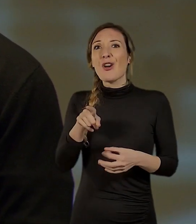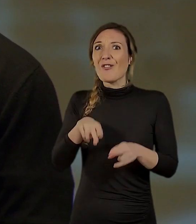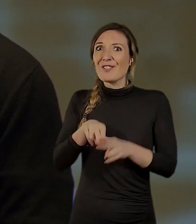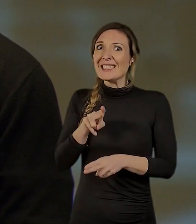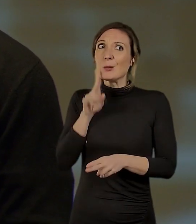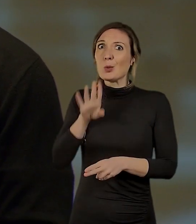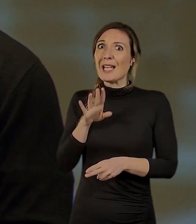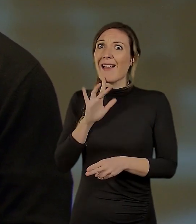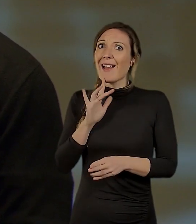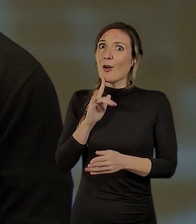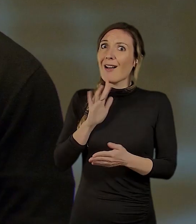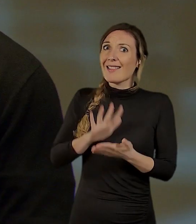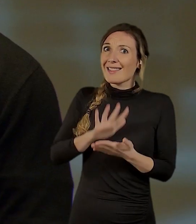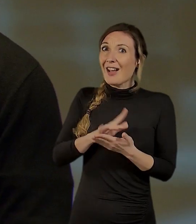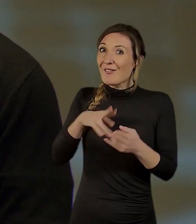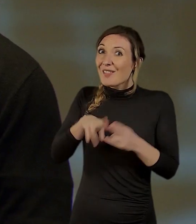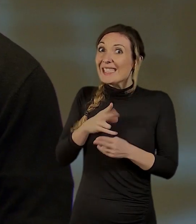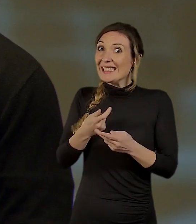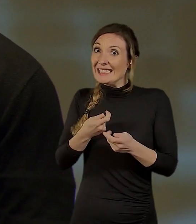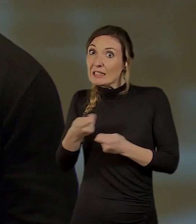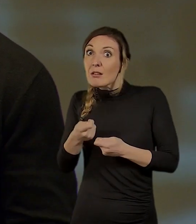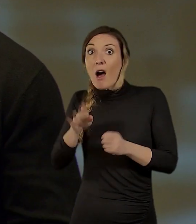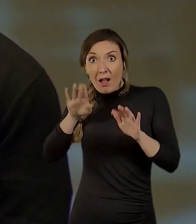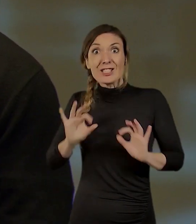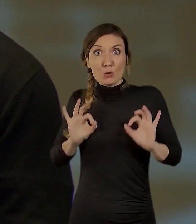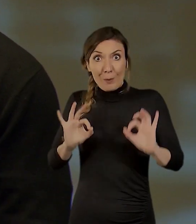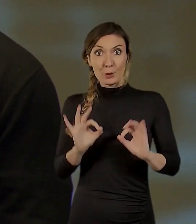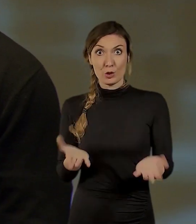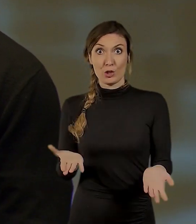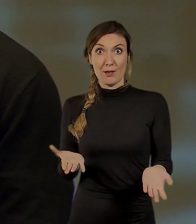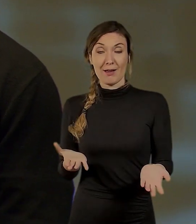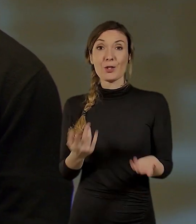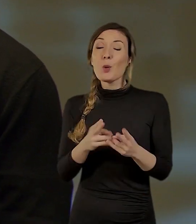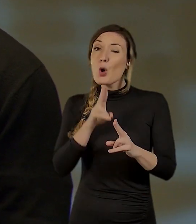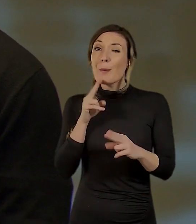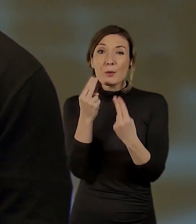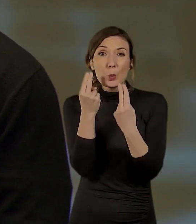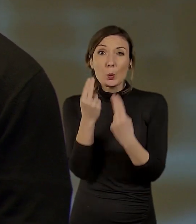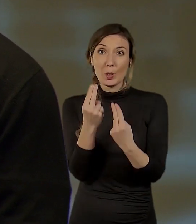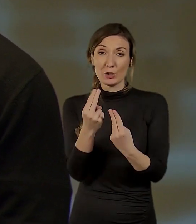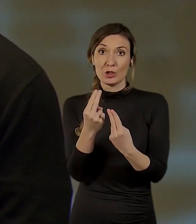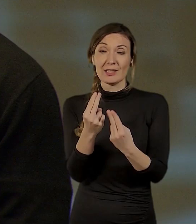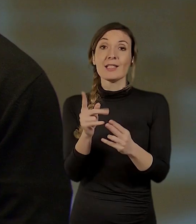Well, we have a question here that concerns the Prague Building Regulations.